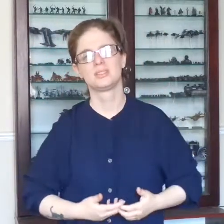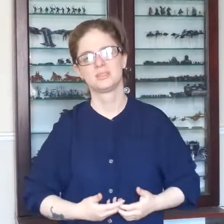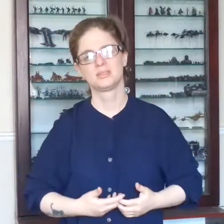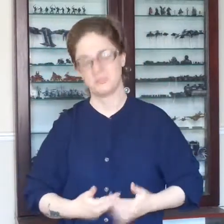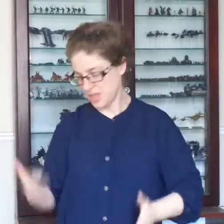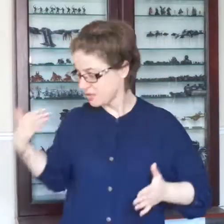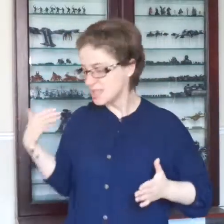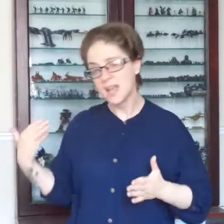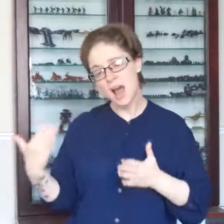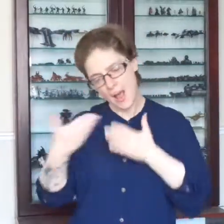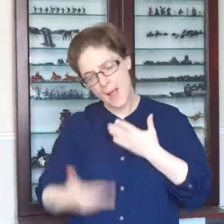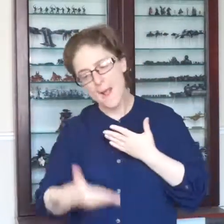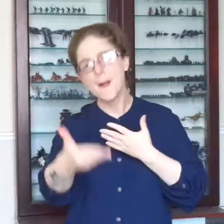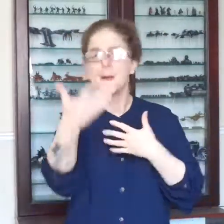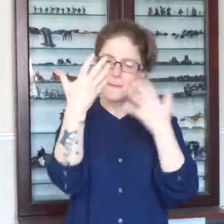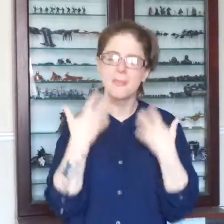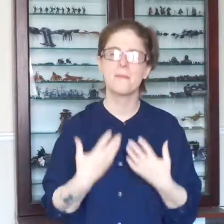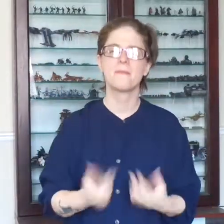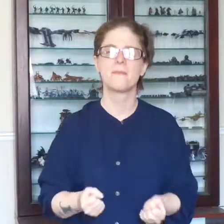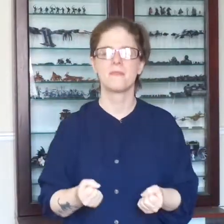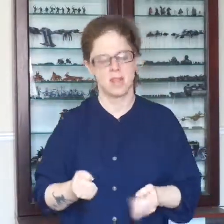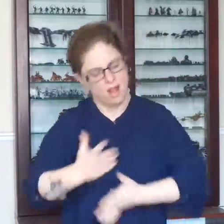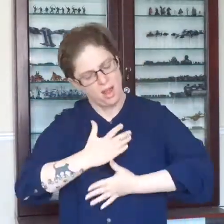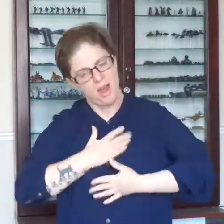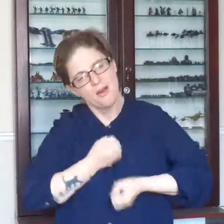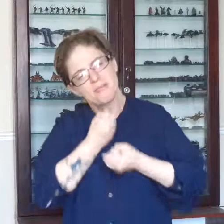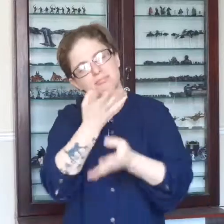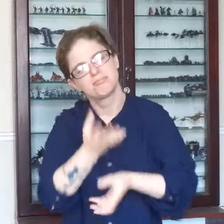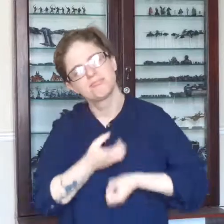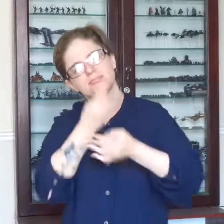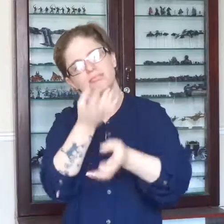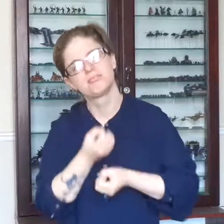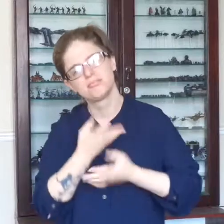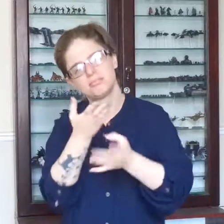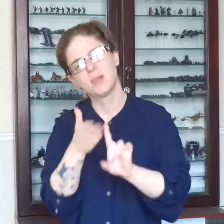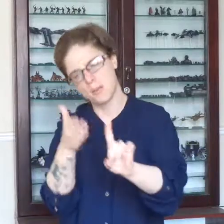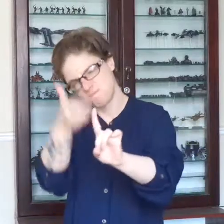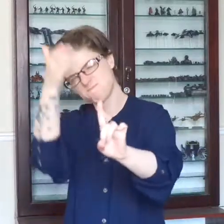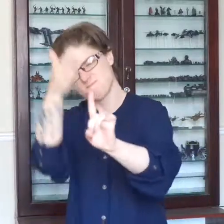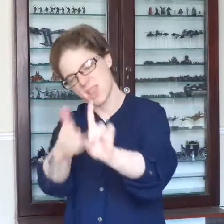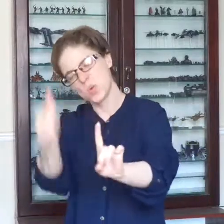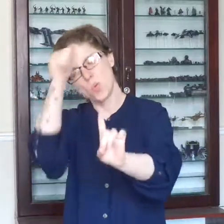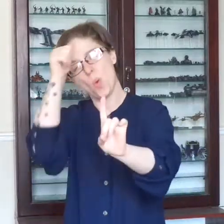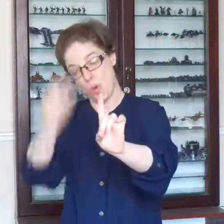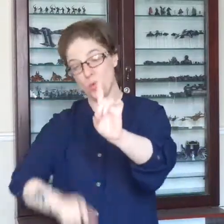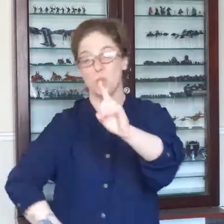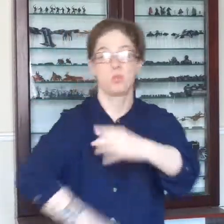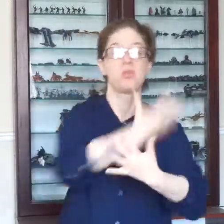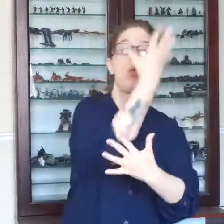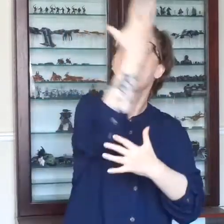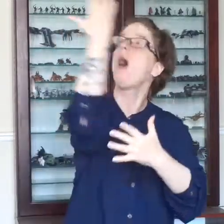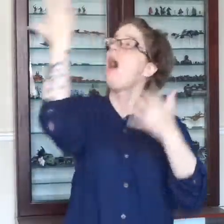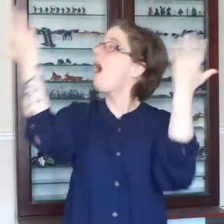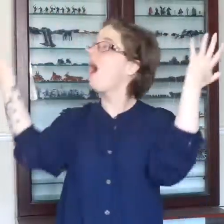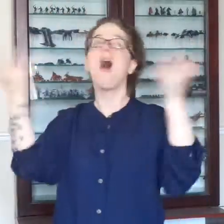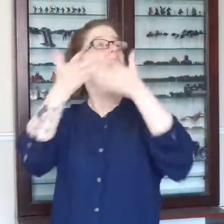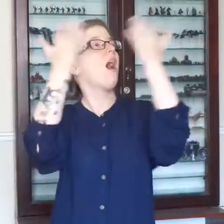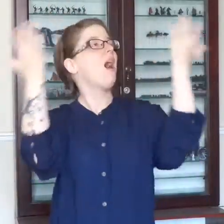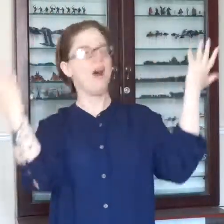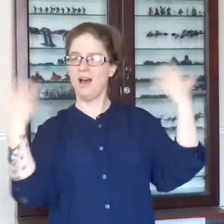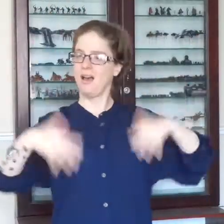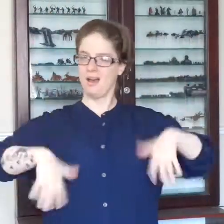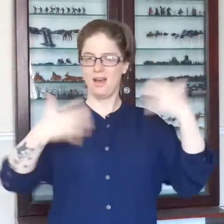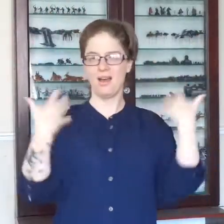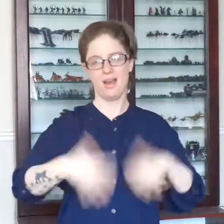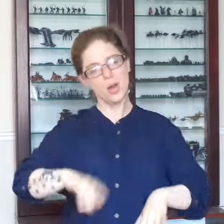I've got time, I've got love Got confidence you'll rise above